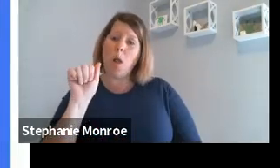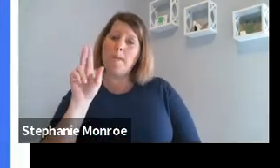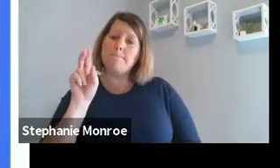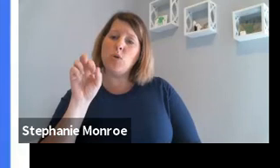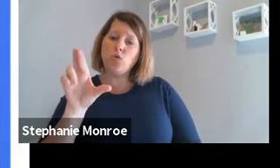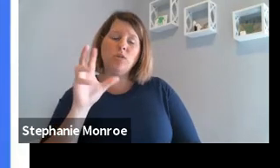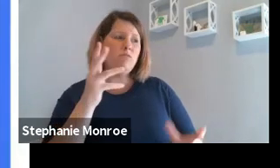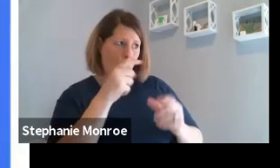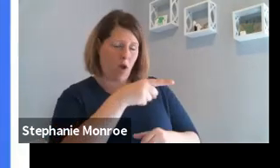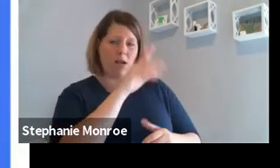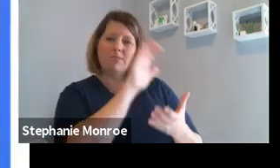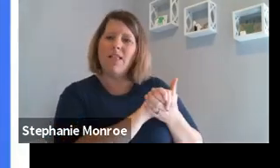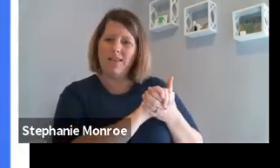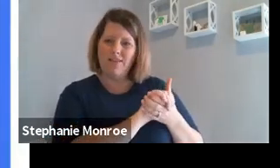So, that is what you're going to promote.